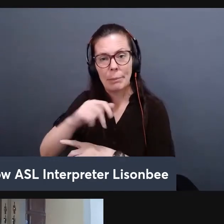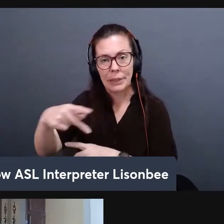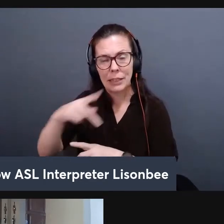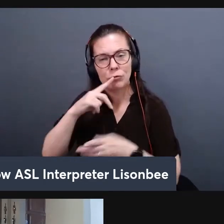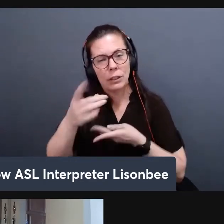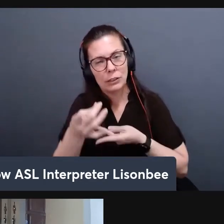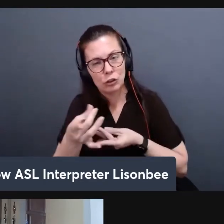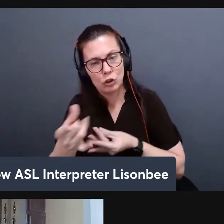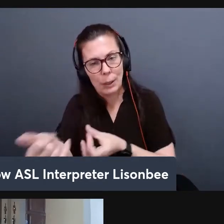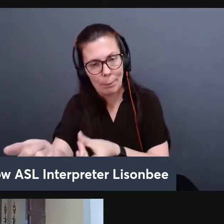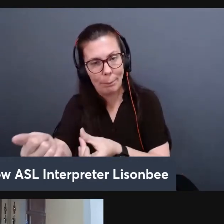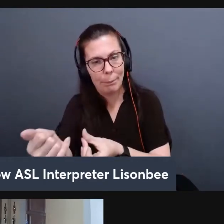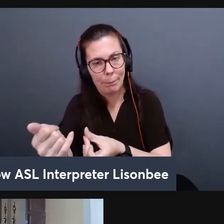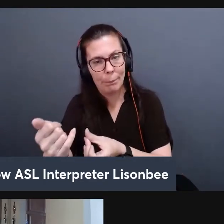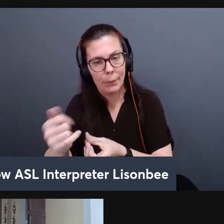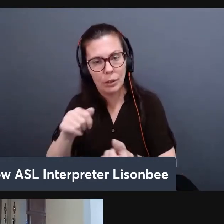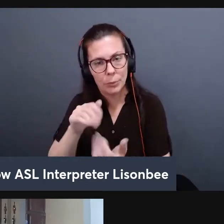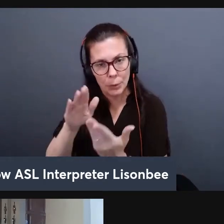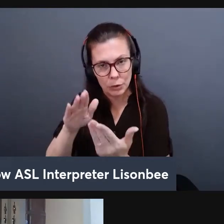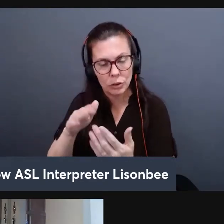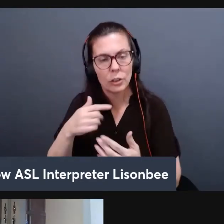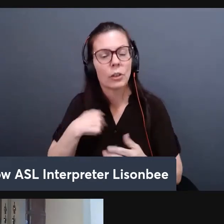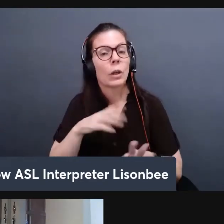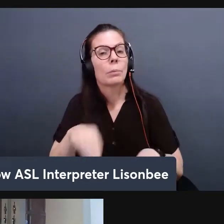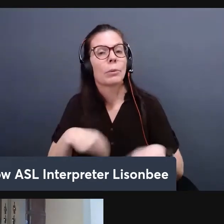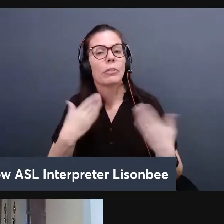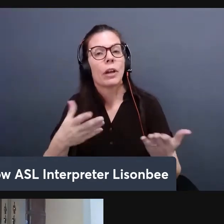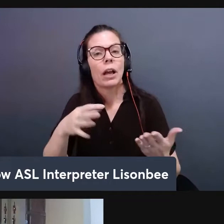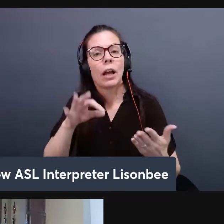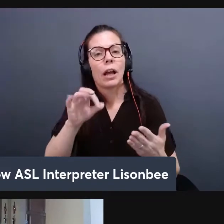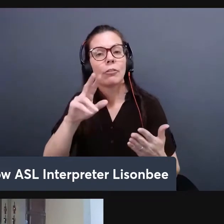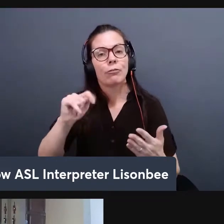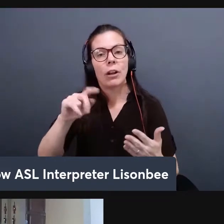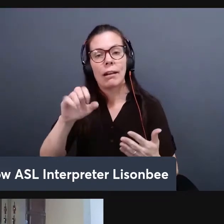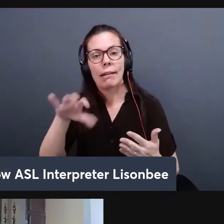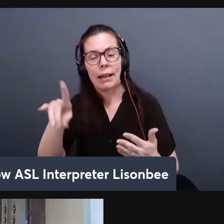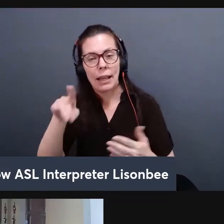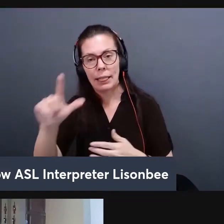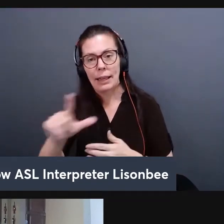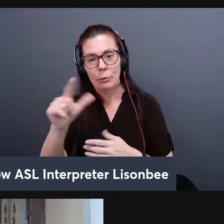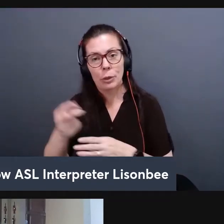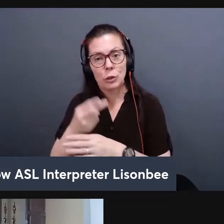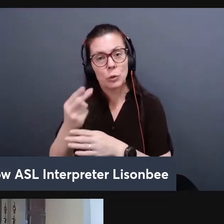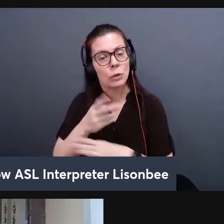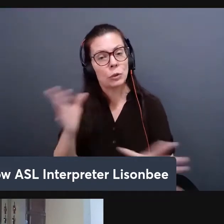So we provide front end client libraries that allow you to be able to connect to AWS services.